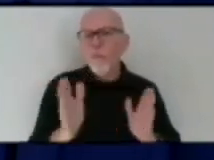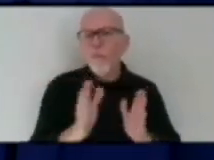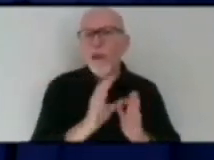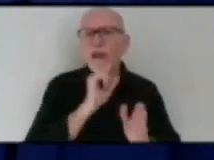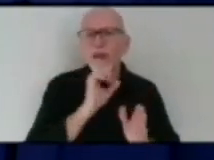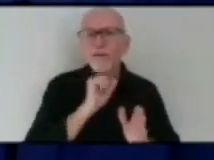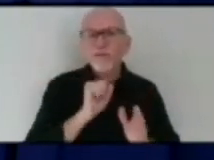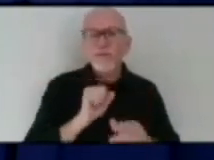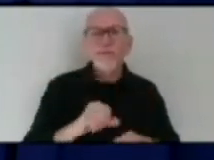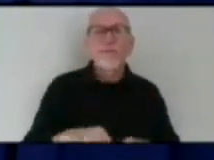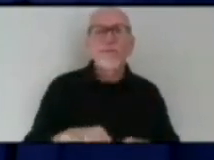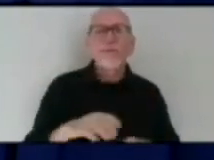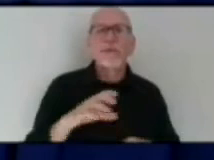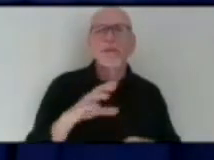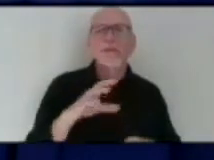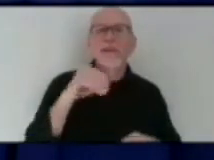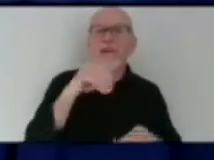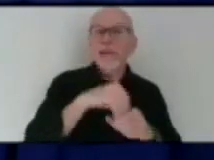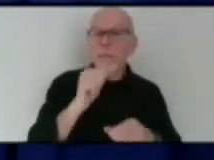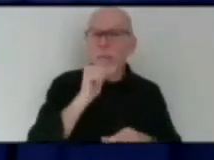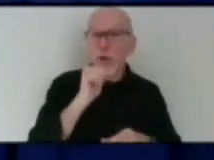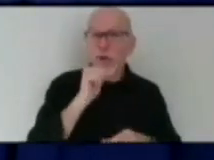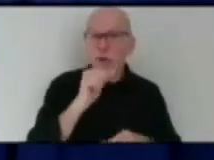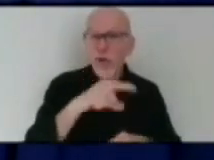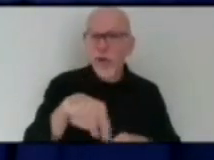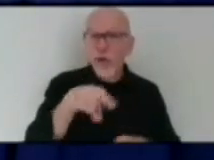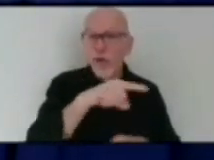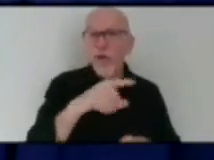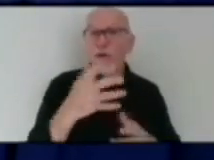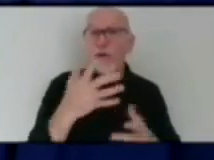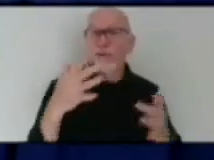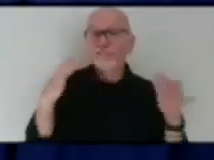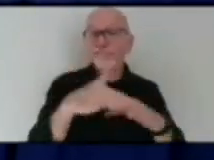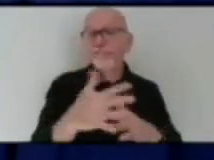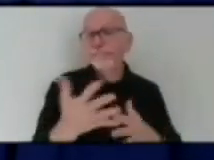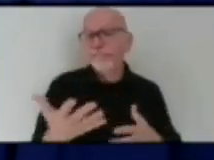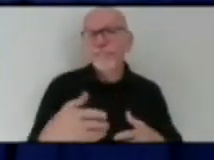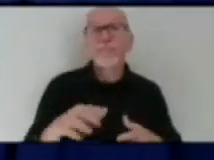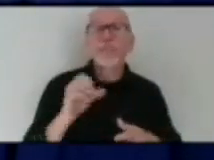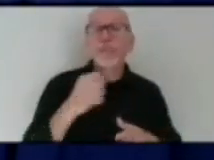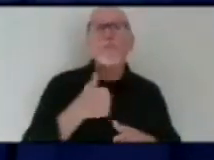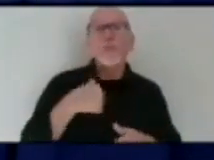and that bar scene that we will have. So we do support those. But it is